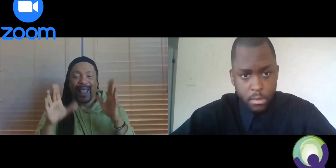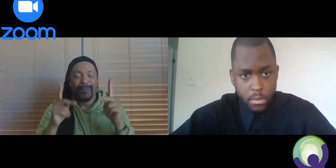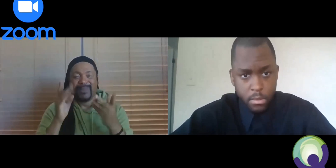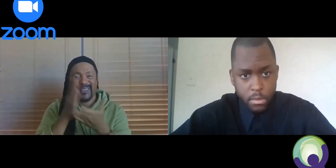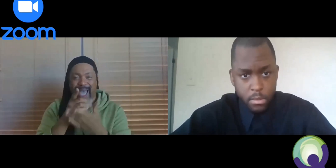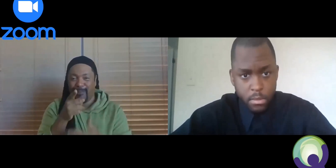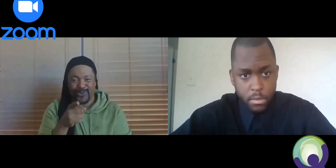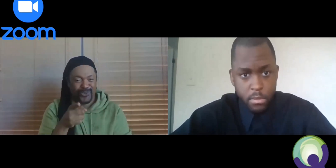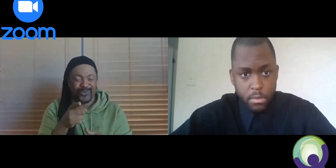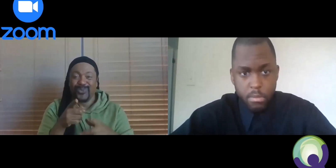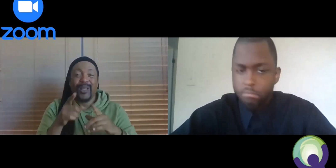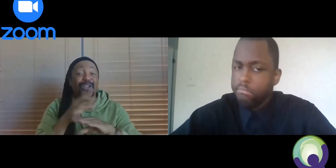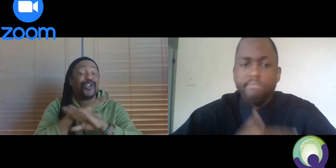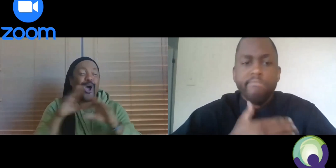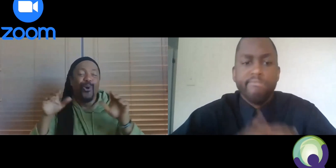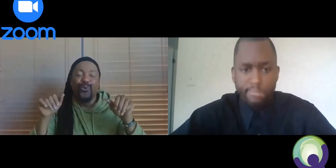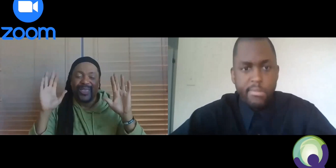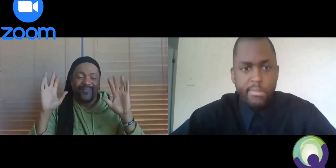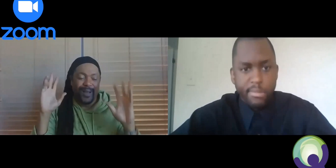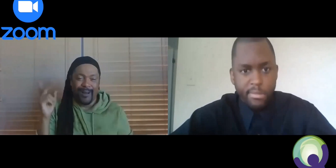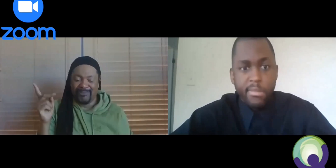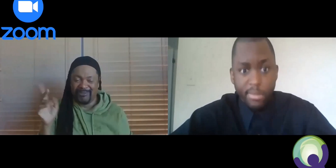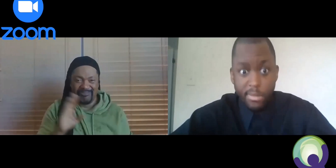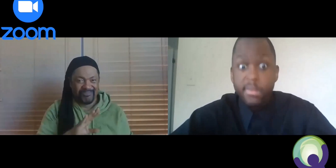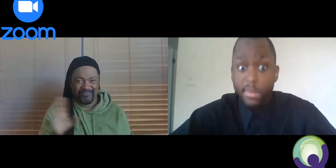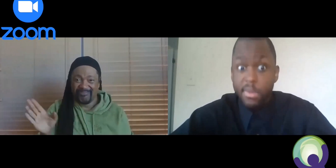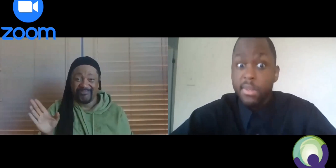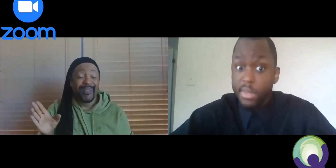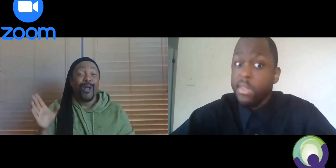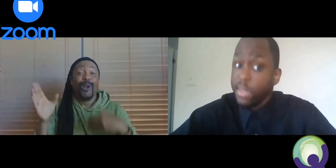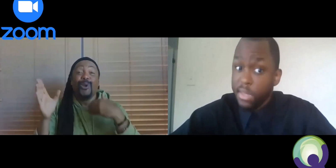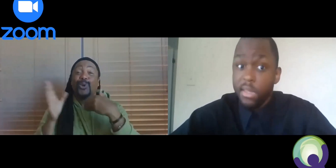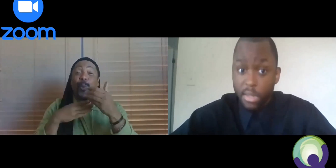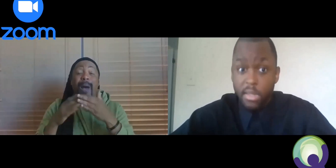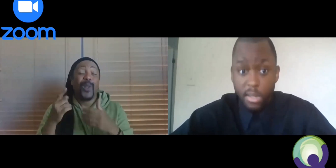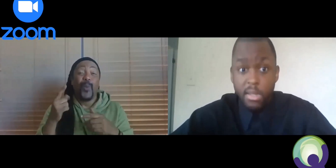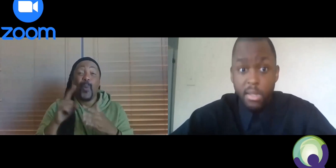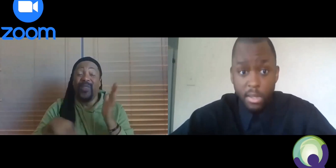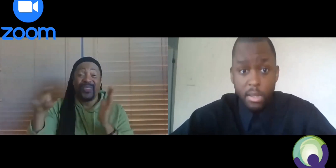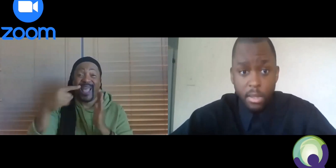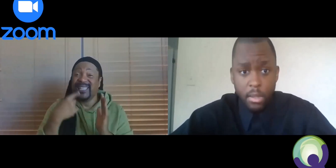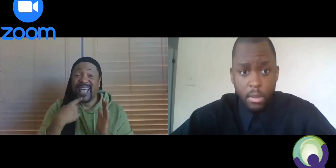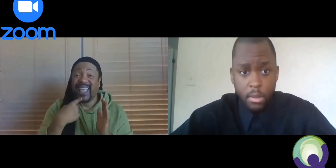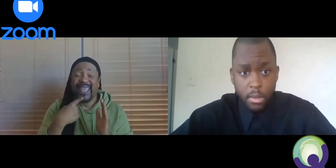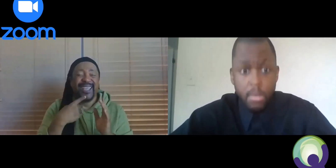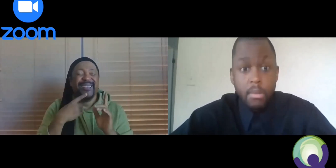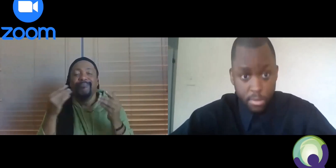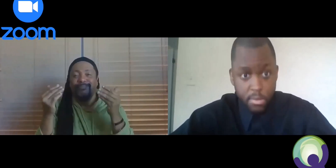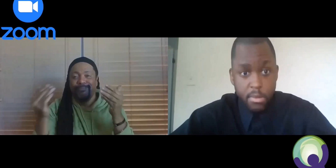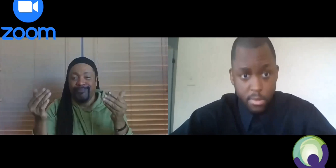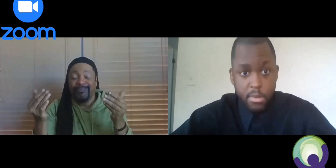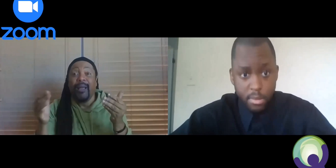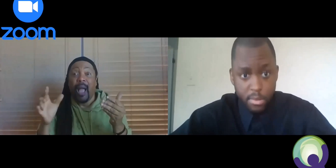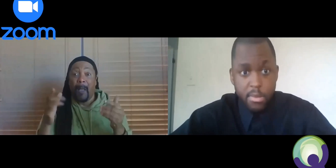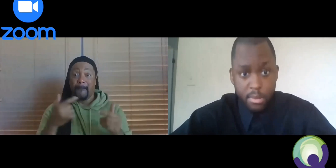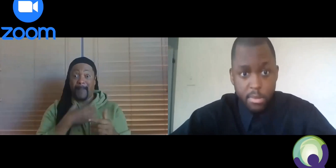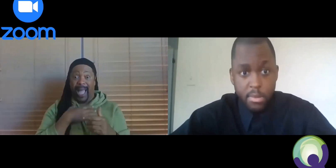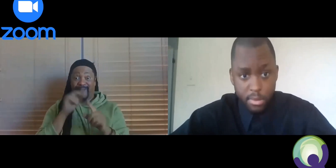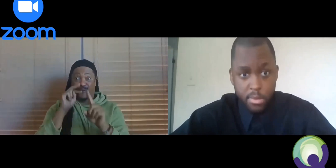Don’t let people stop you, don’t give up. No matter what they say, just do it.